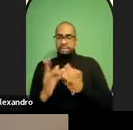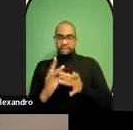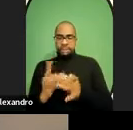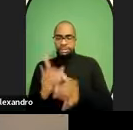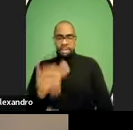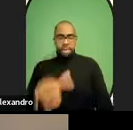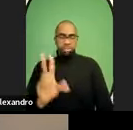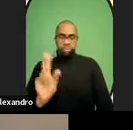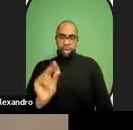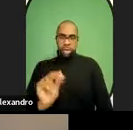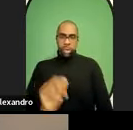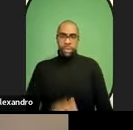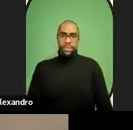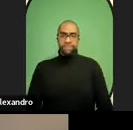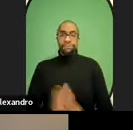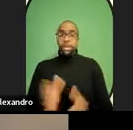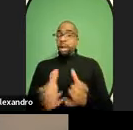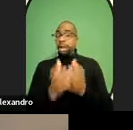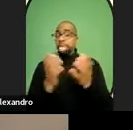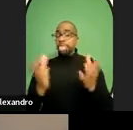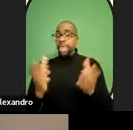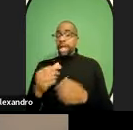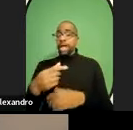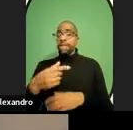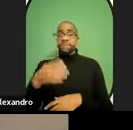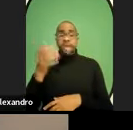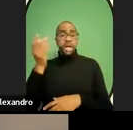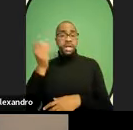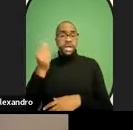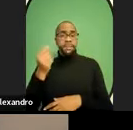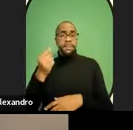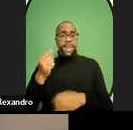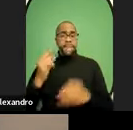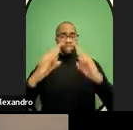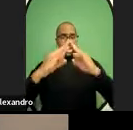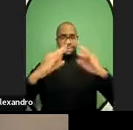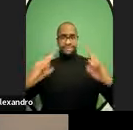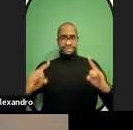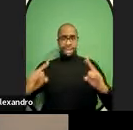would. impact for that. . And there are lots of